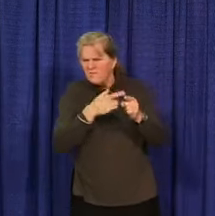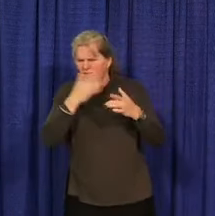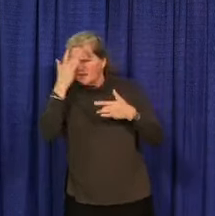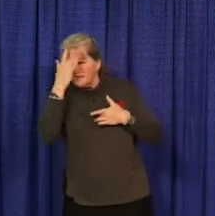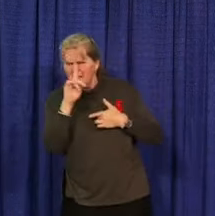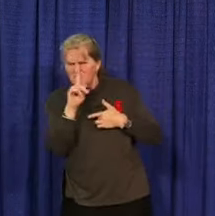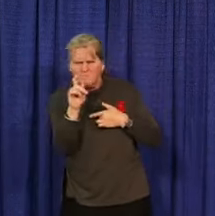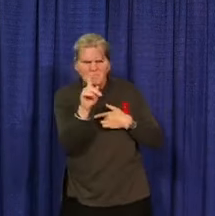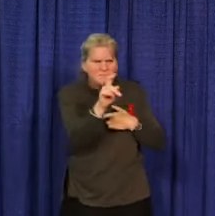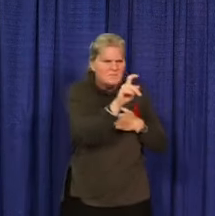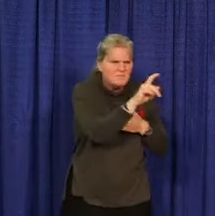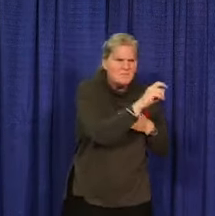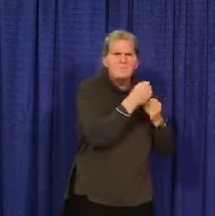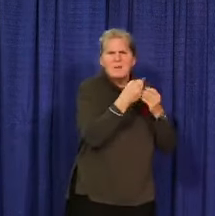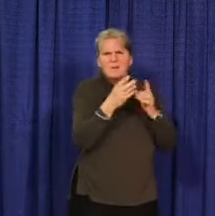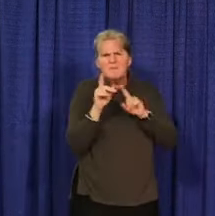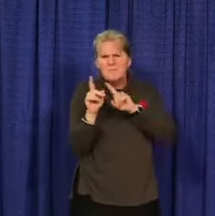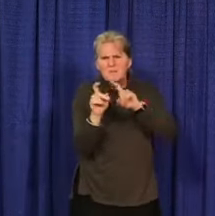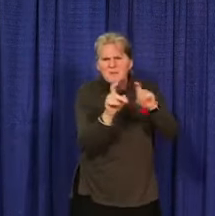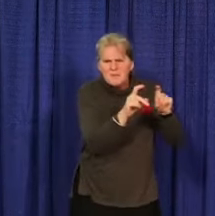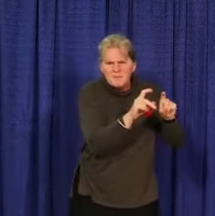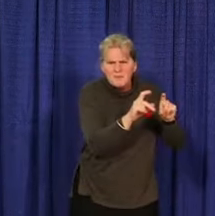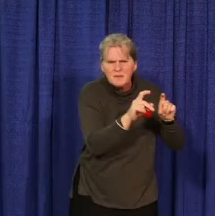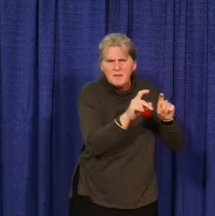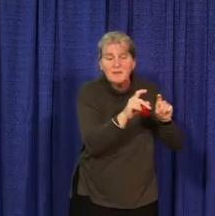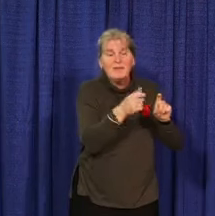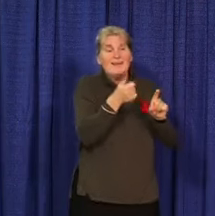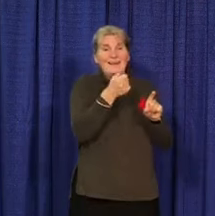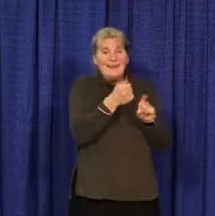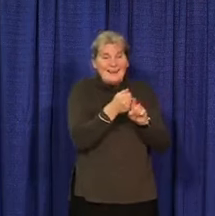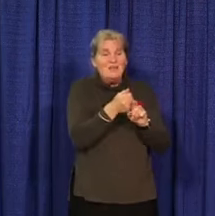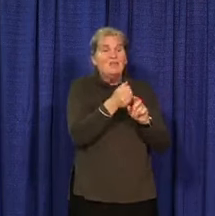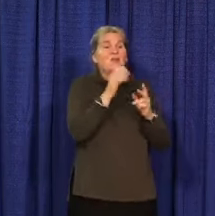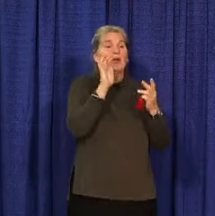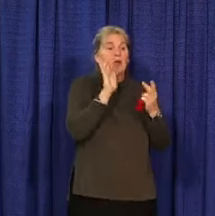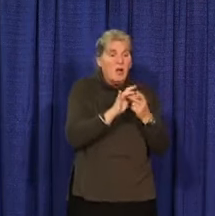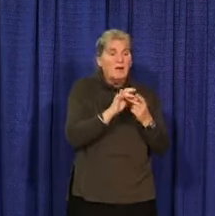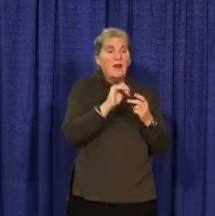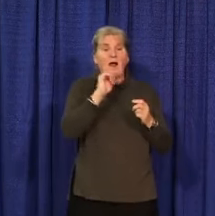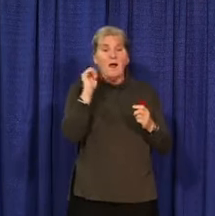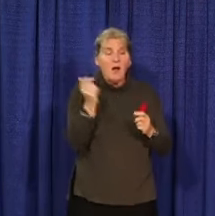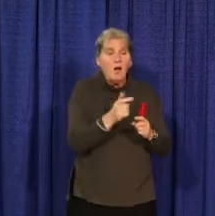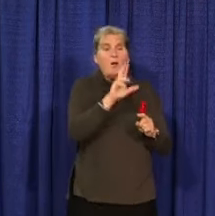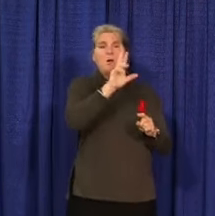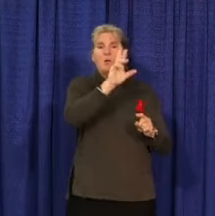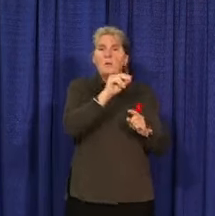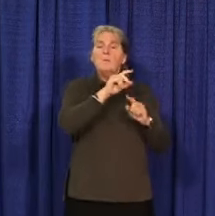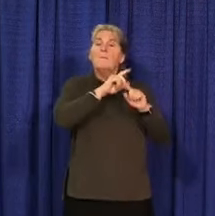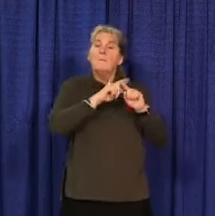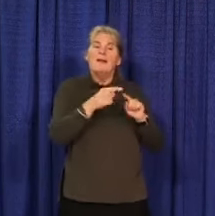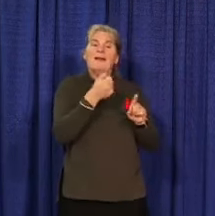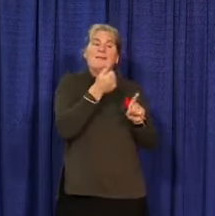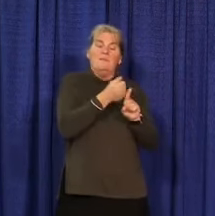symptoms, and many other things. Not every contact needs to be identified, only those who have